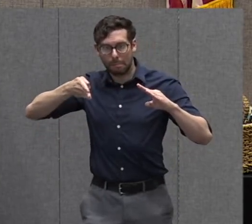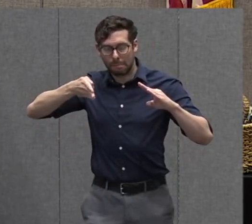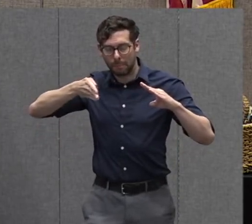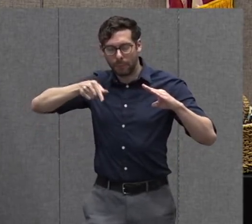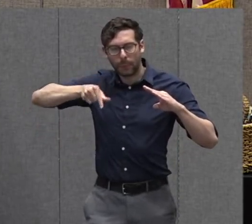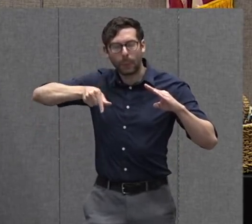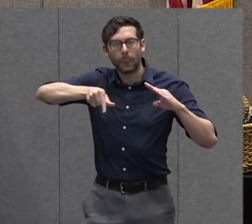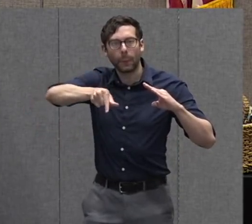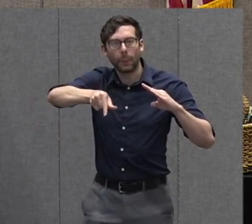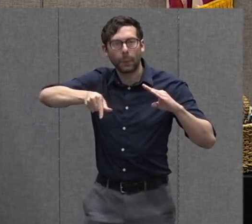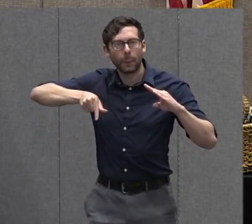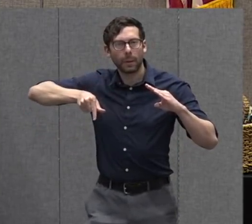Whisp, meow, swish.